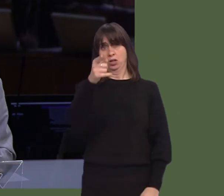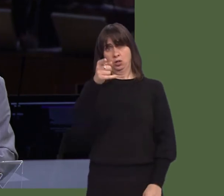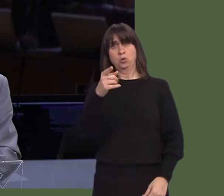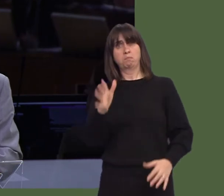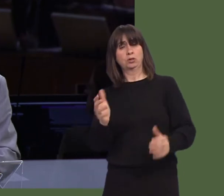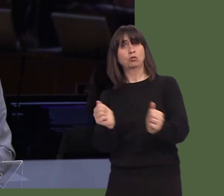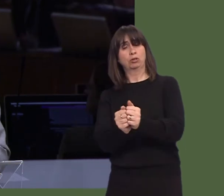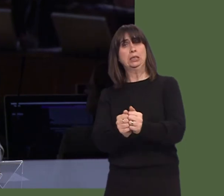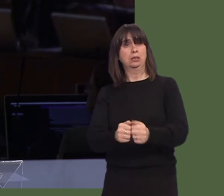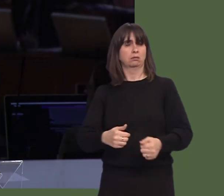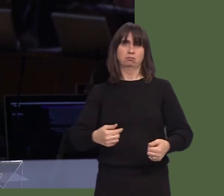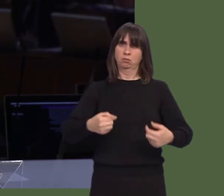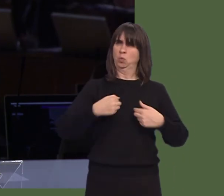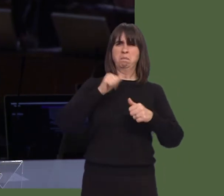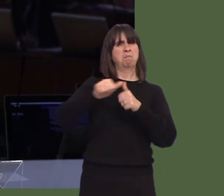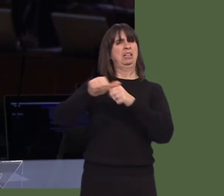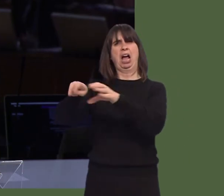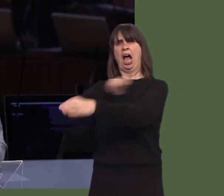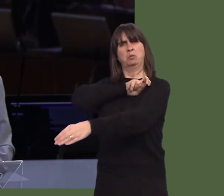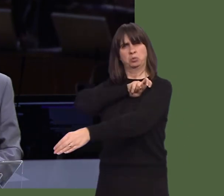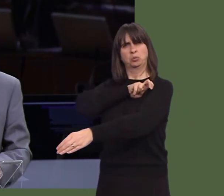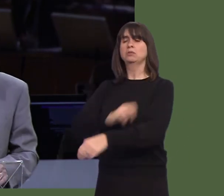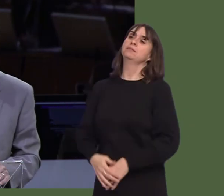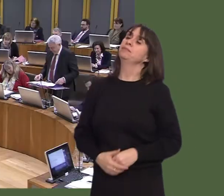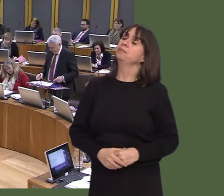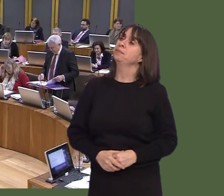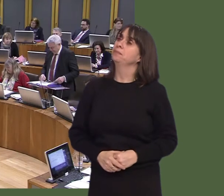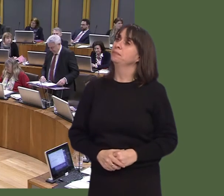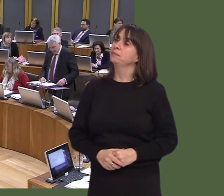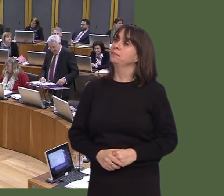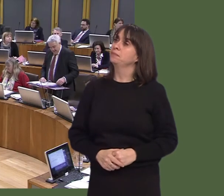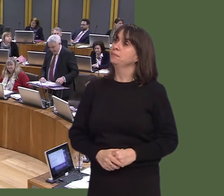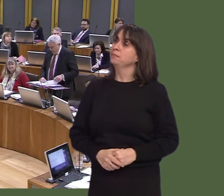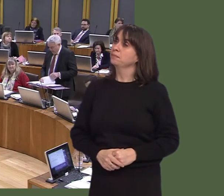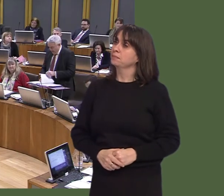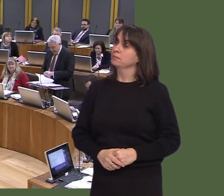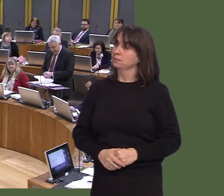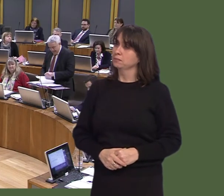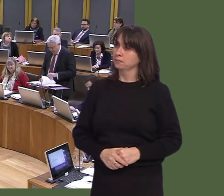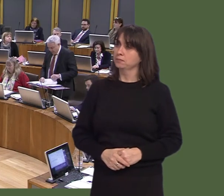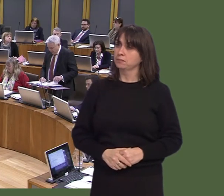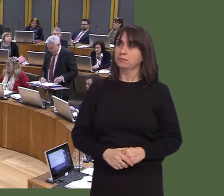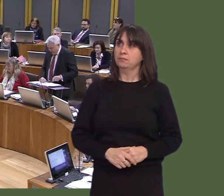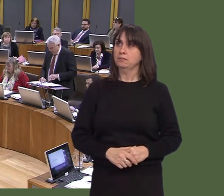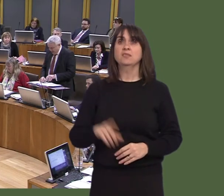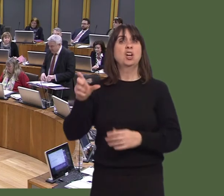be a vote to agree on that agreement by every Parliament and Assembly, not just in Westminster, because in my opinion, without that, it's not sustainable.